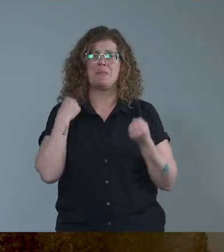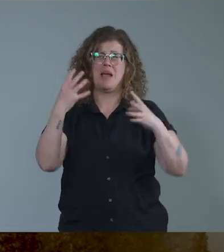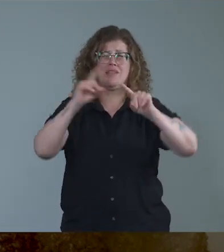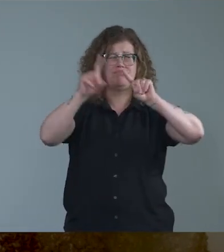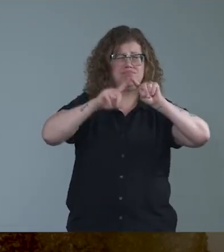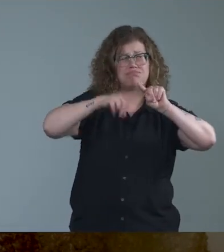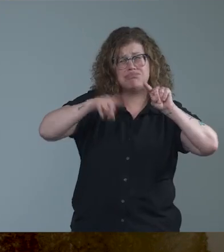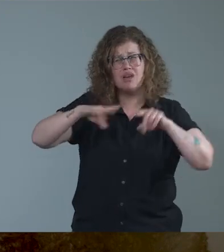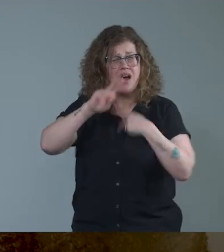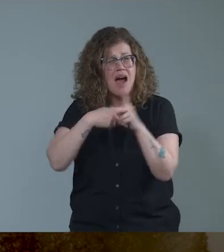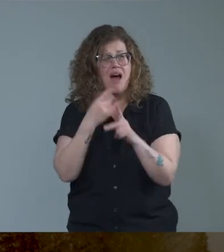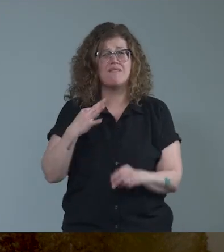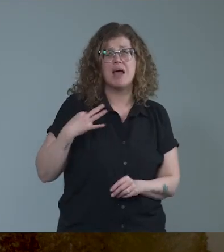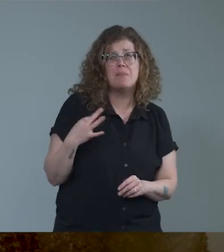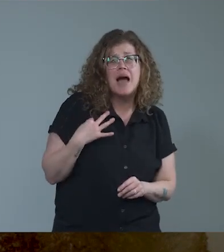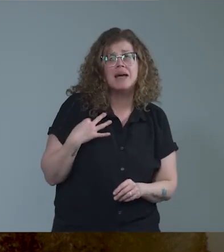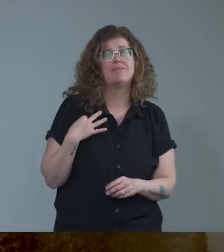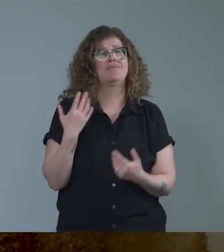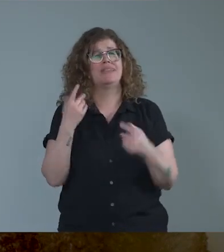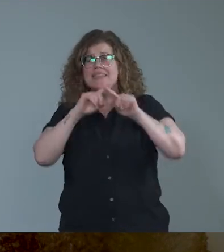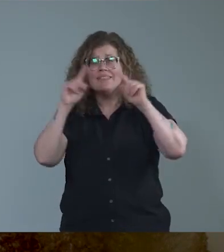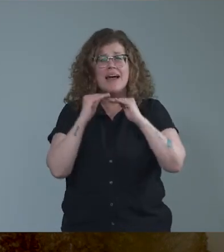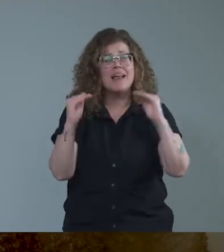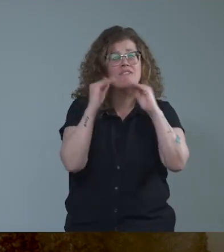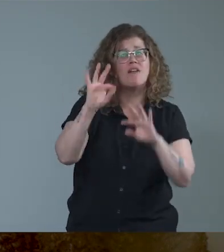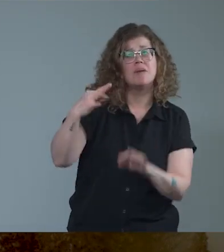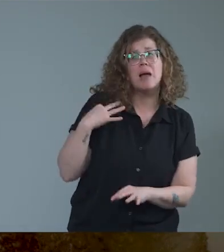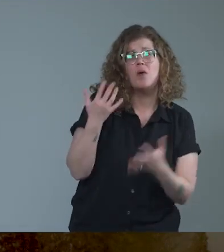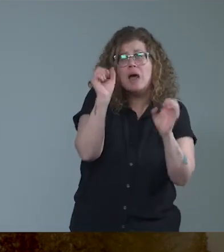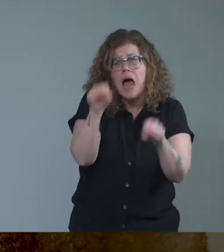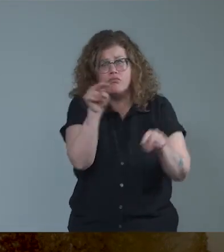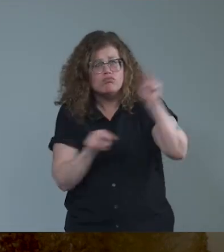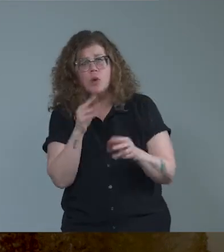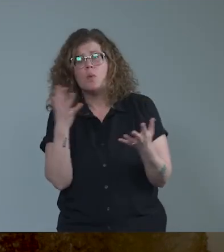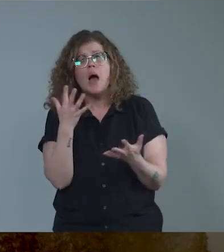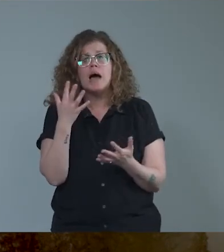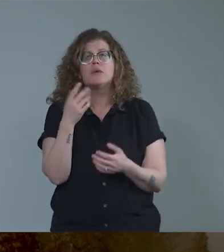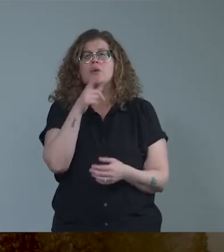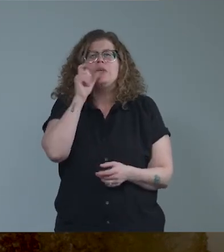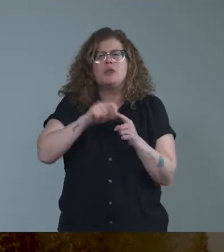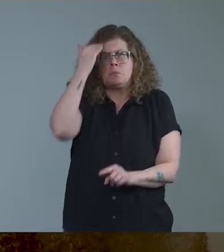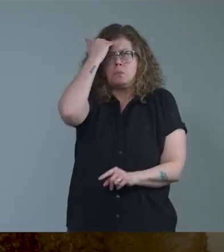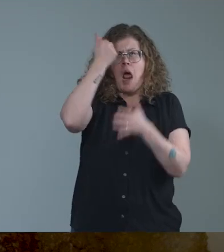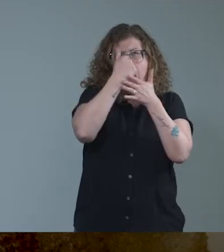understanding the types of drawing applications that there are, and it's all online as well, you can just go and look.